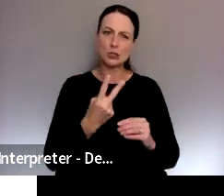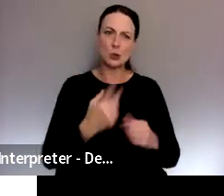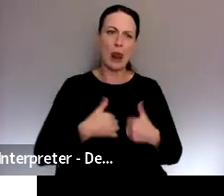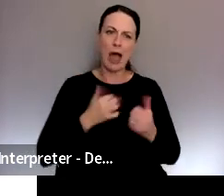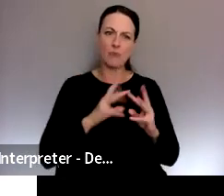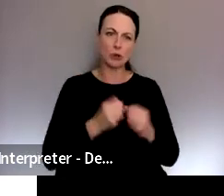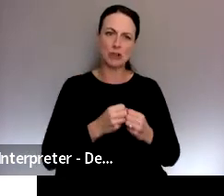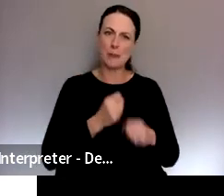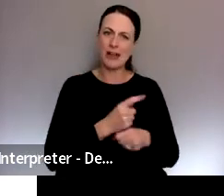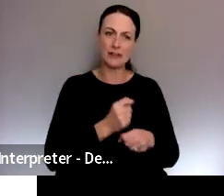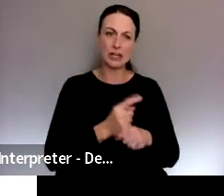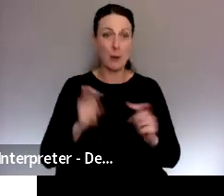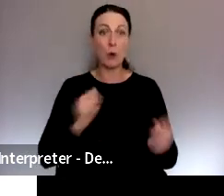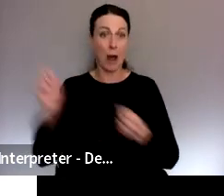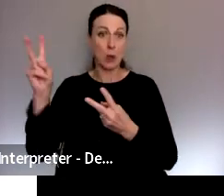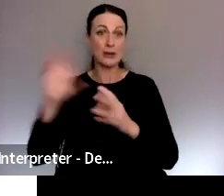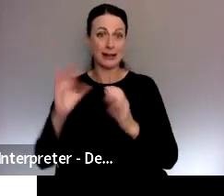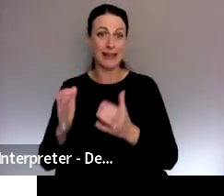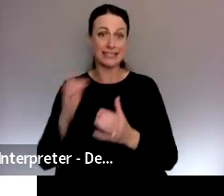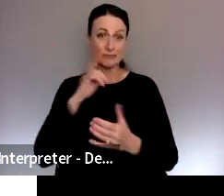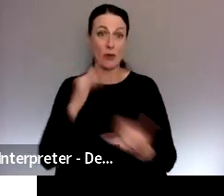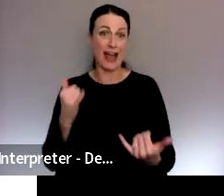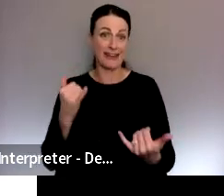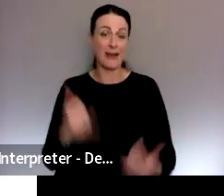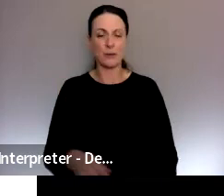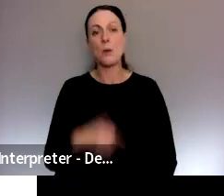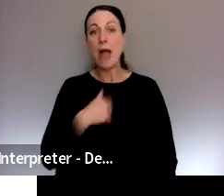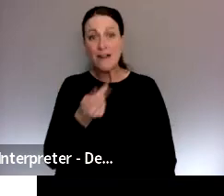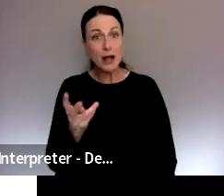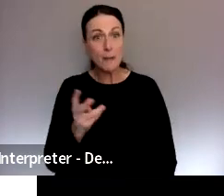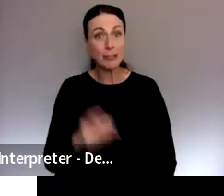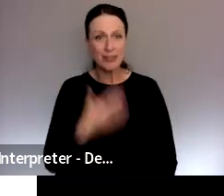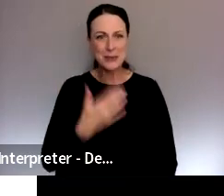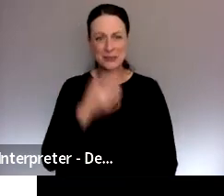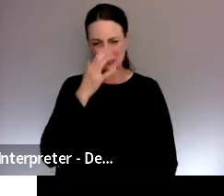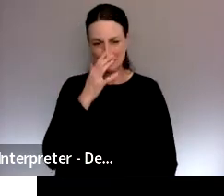but it's... Oh, we got a couple. Okay. Great.